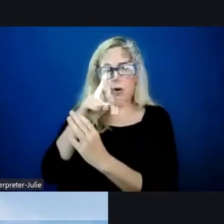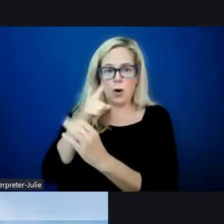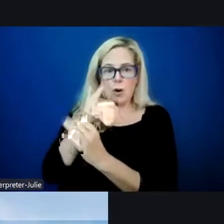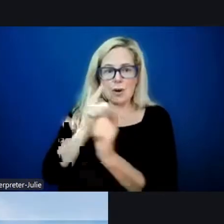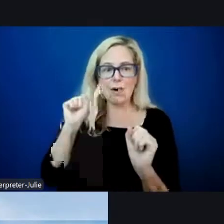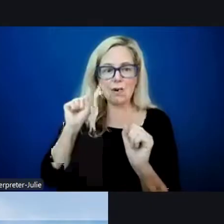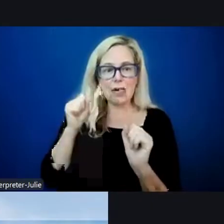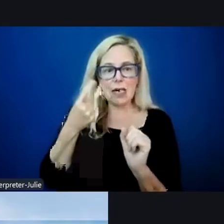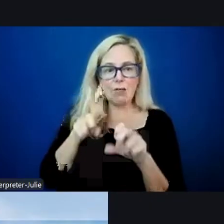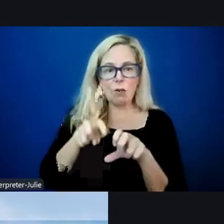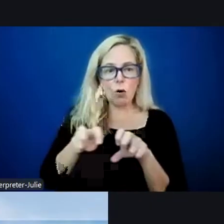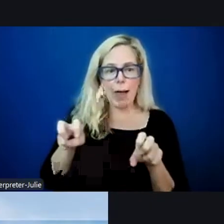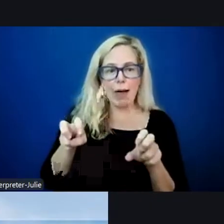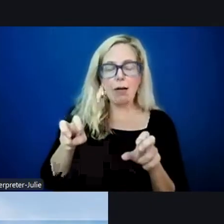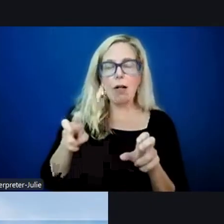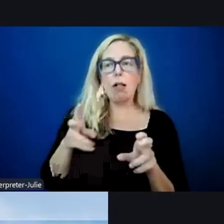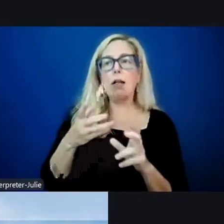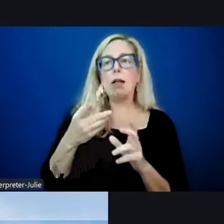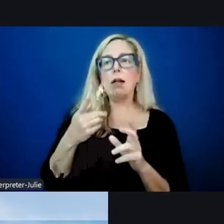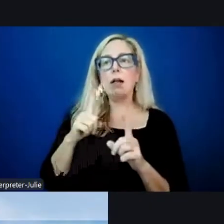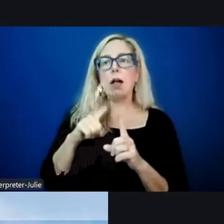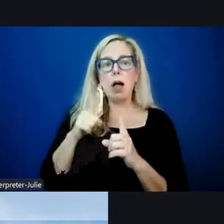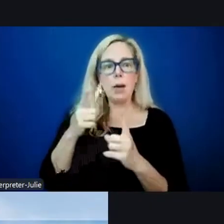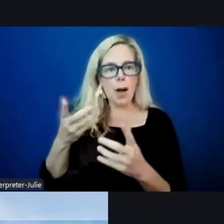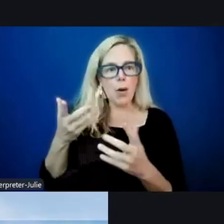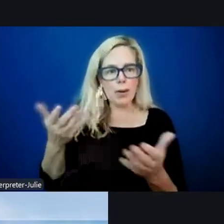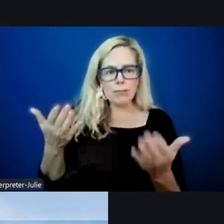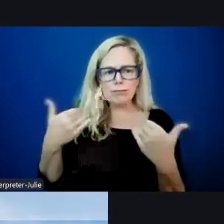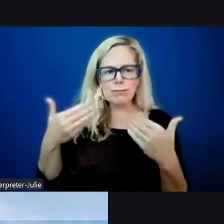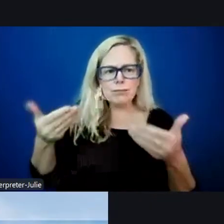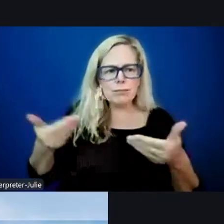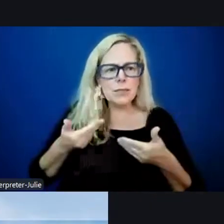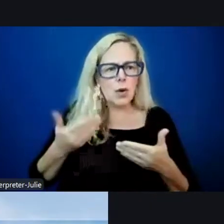we want to know exactly what you're going through and we want you to tell our